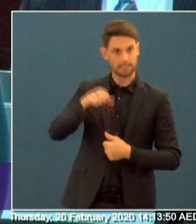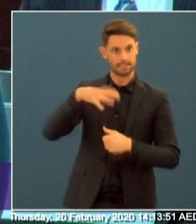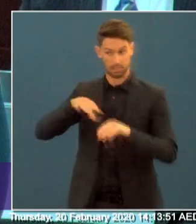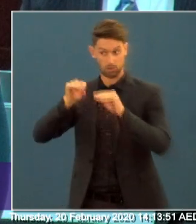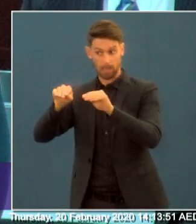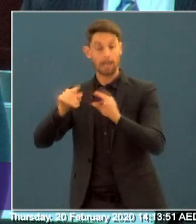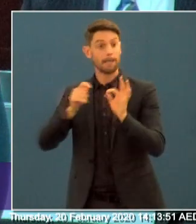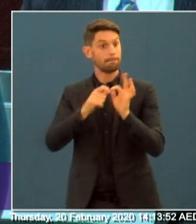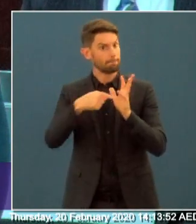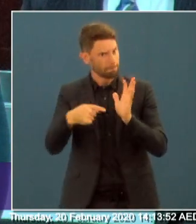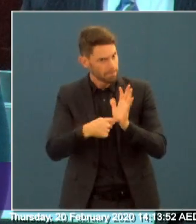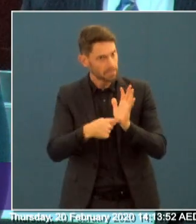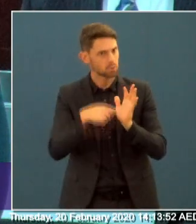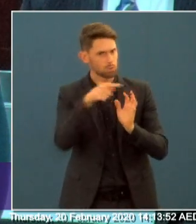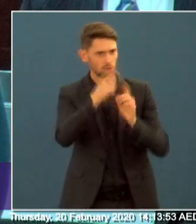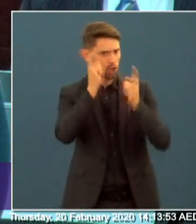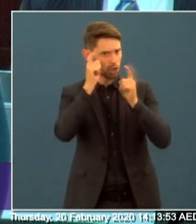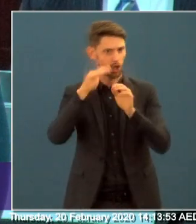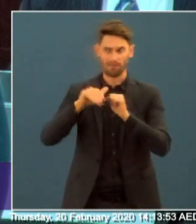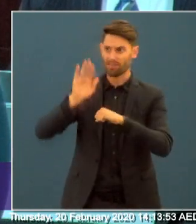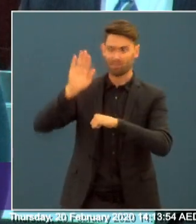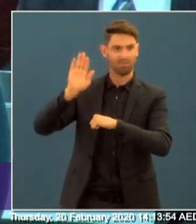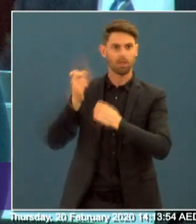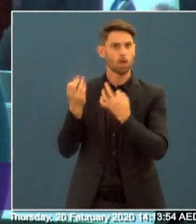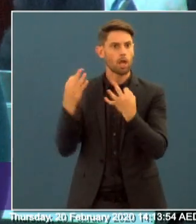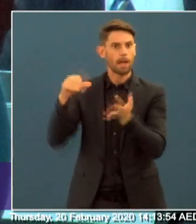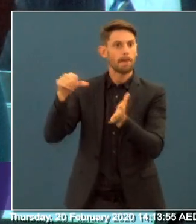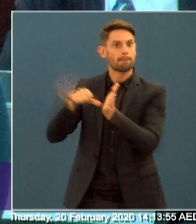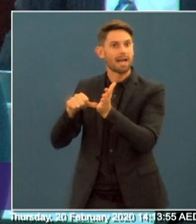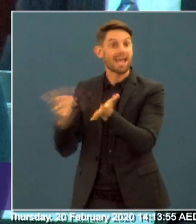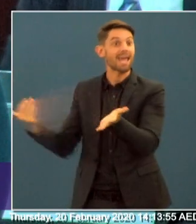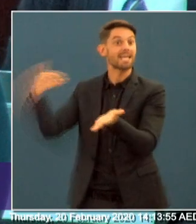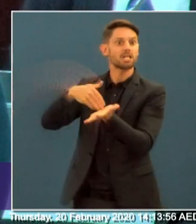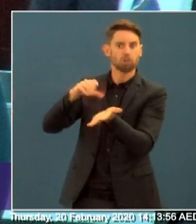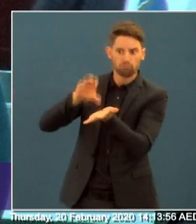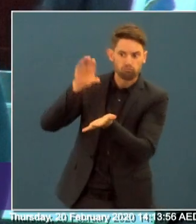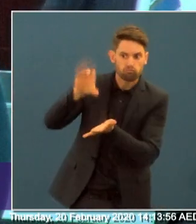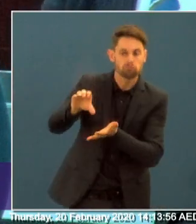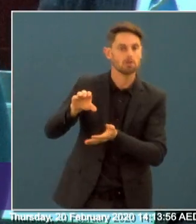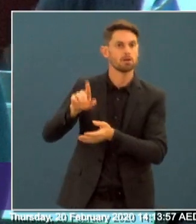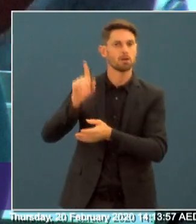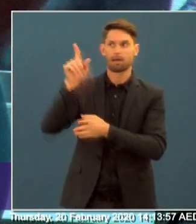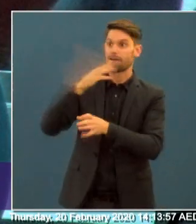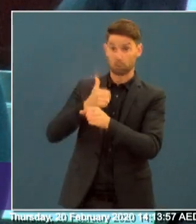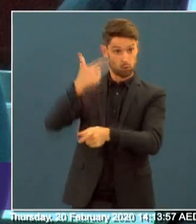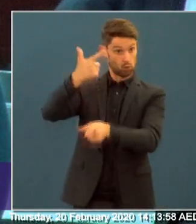there's no timeframe for implementing training, no funding for training and no clear path as to how the training might occur?